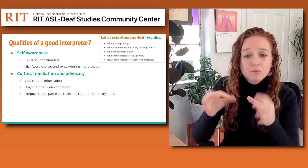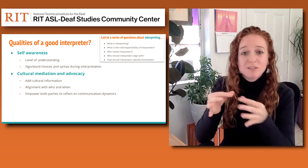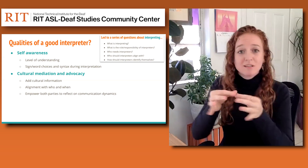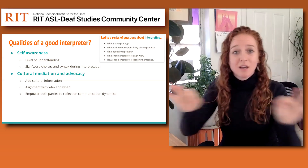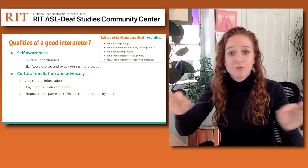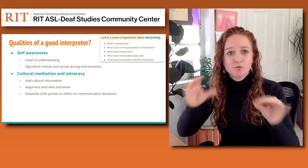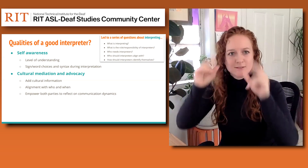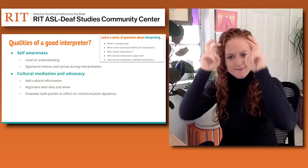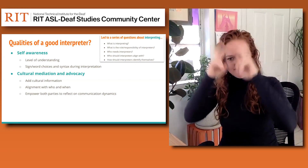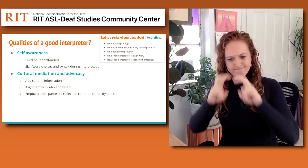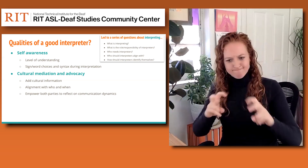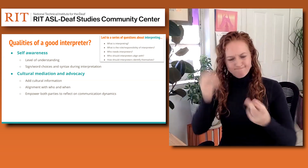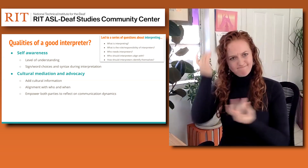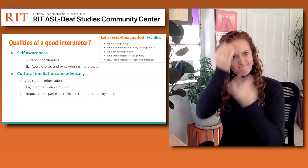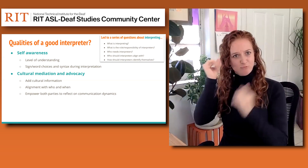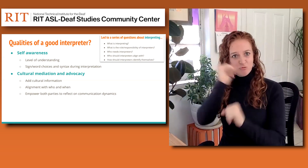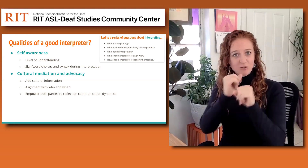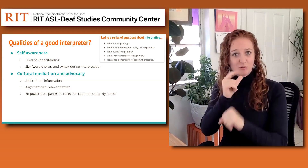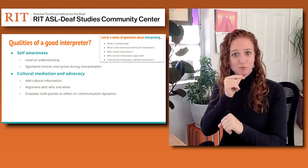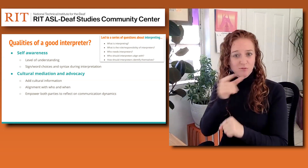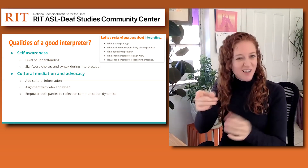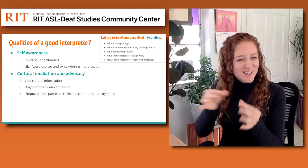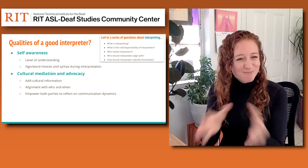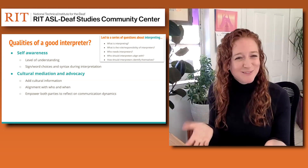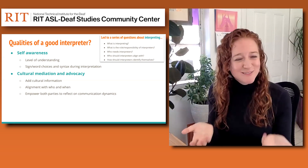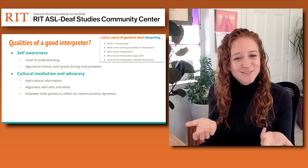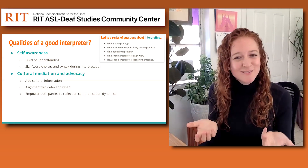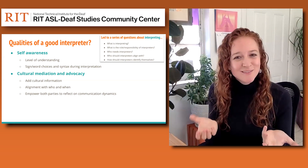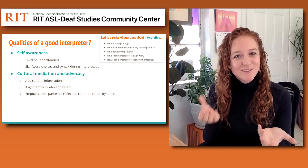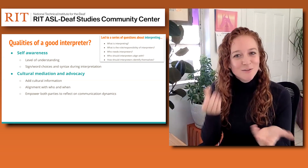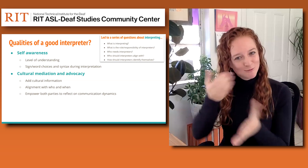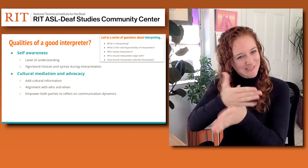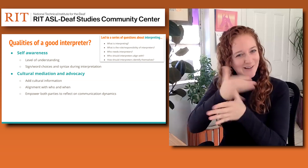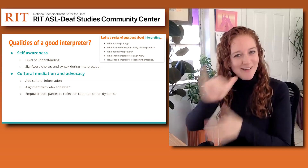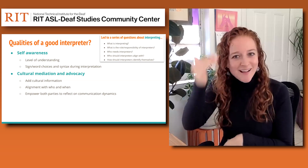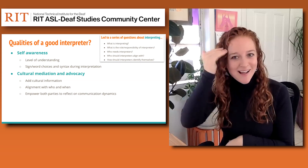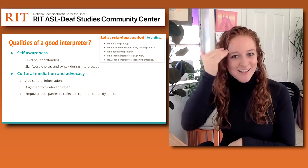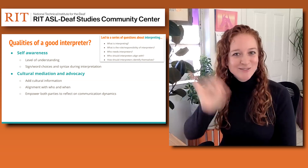with communications and strategies. So we lean on them and we need them